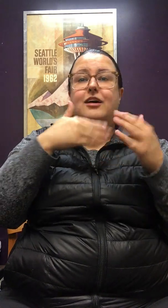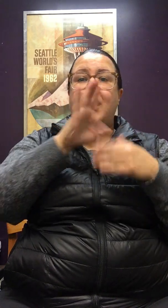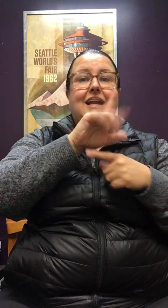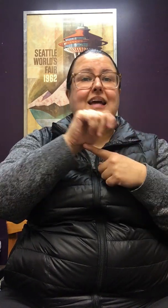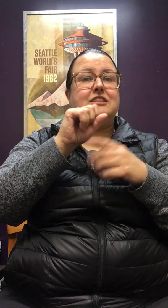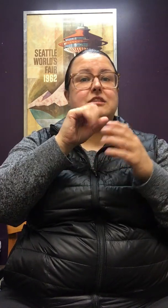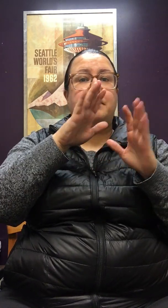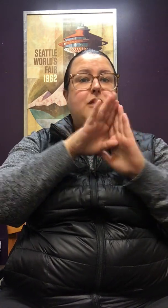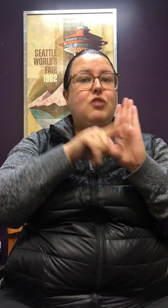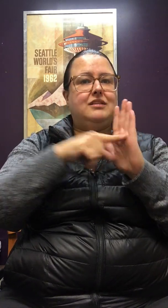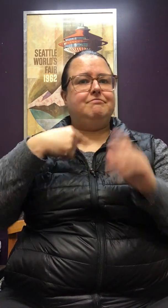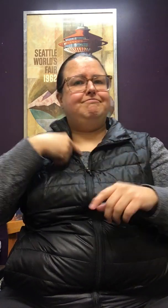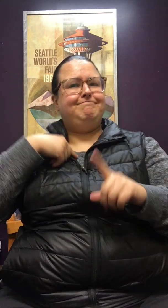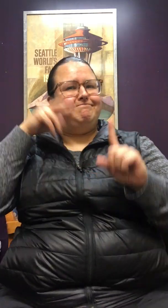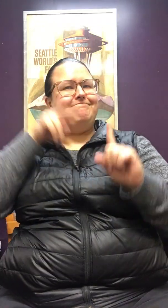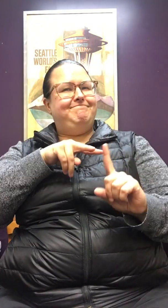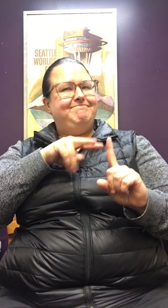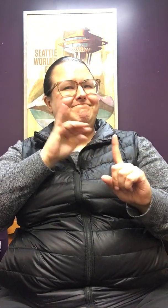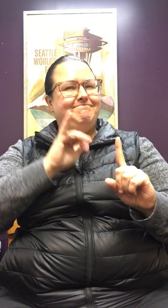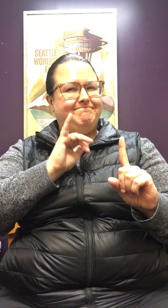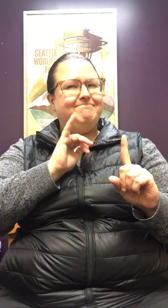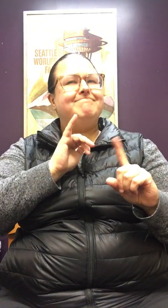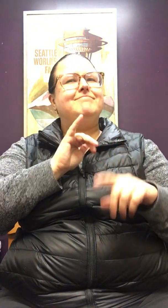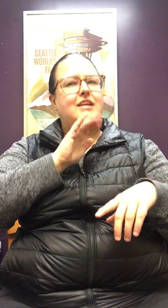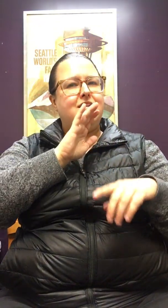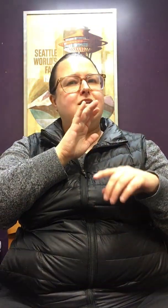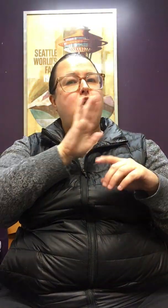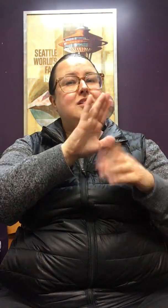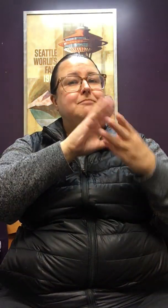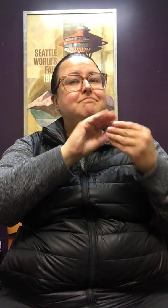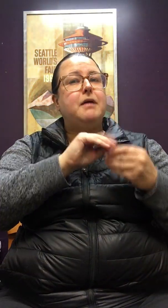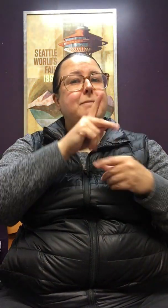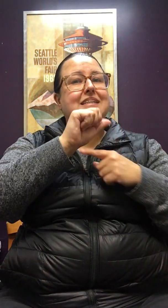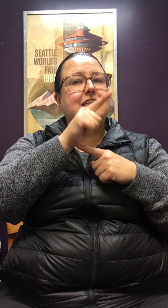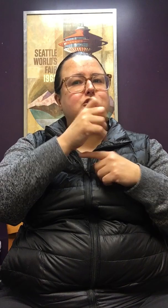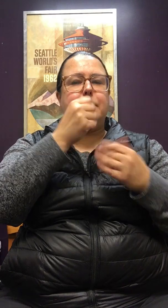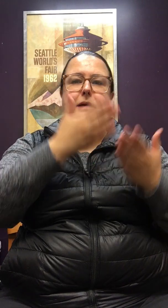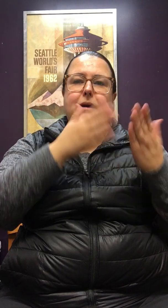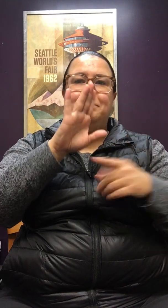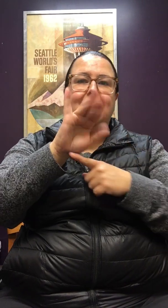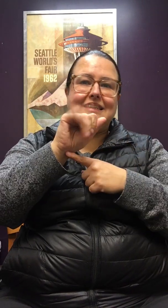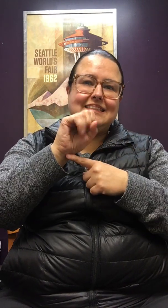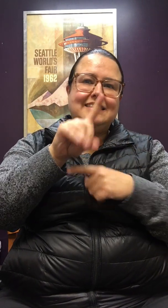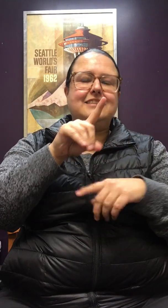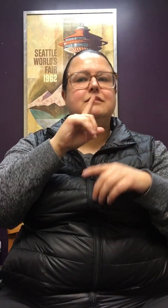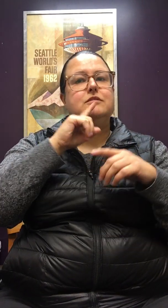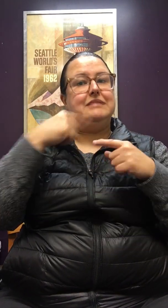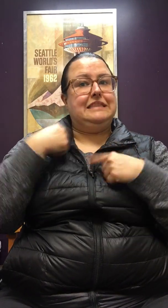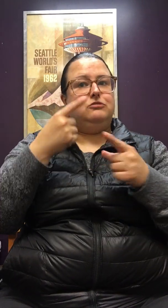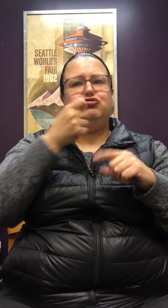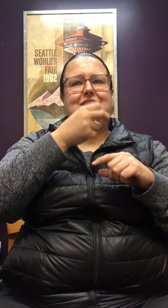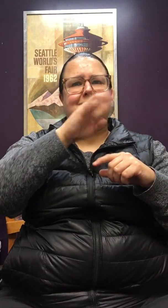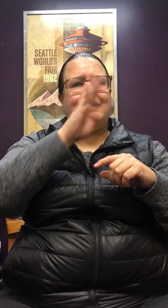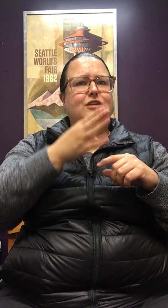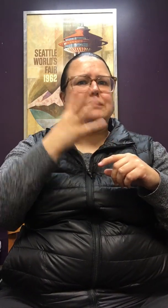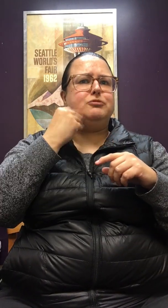That made me realize that even she may be biased,